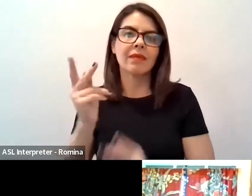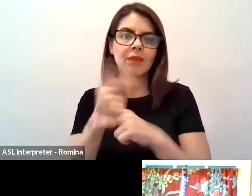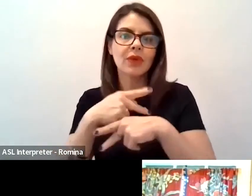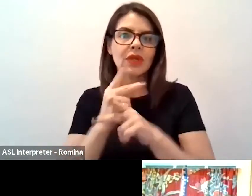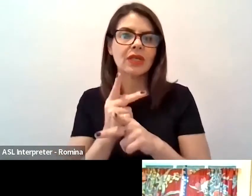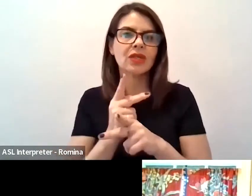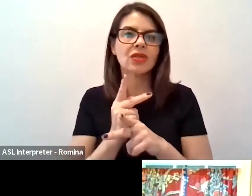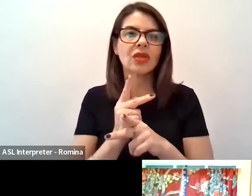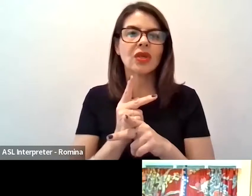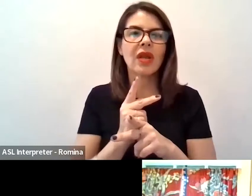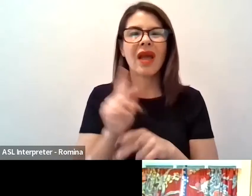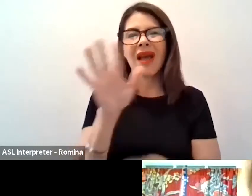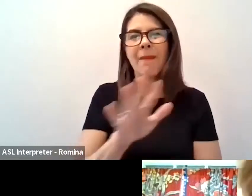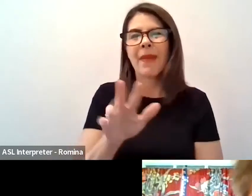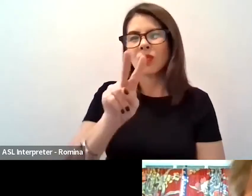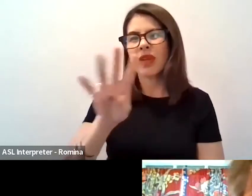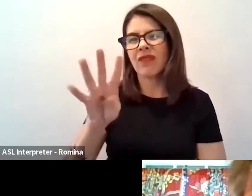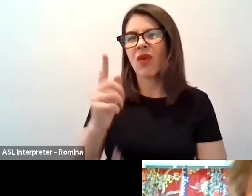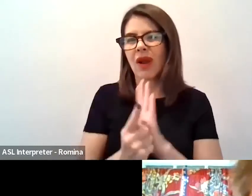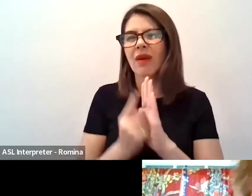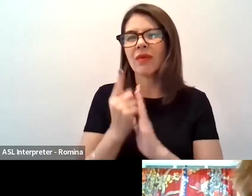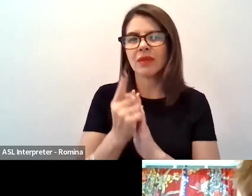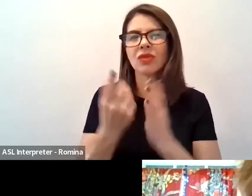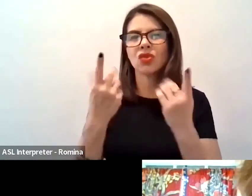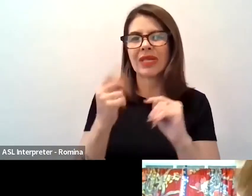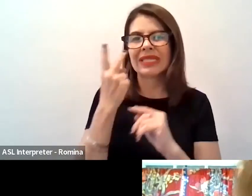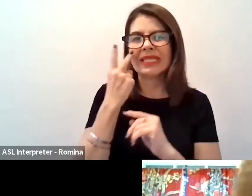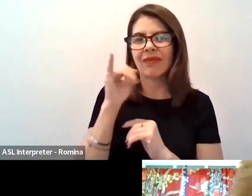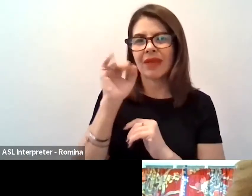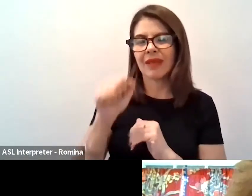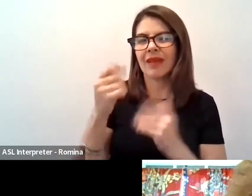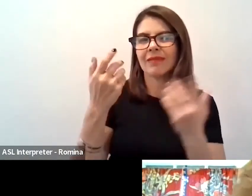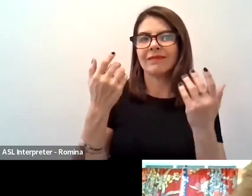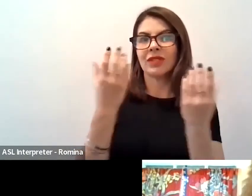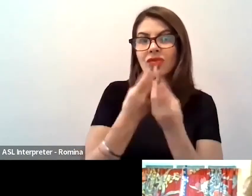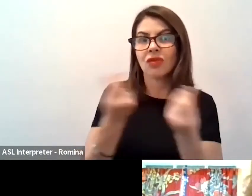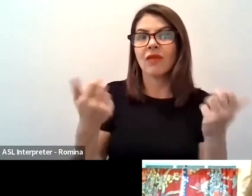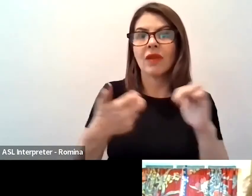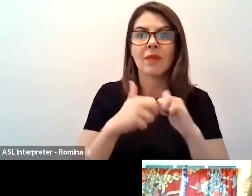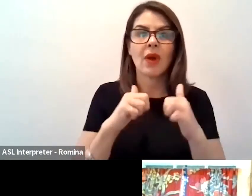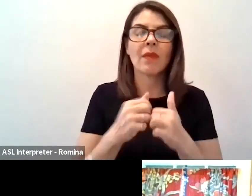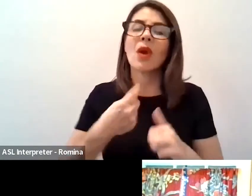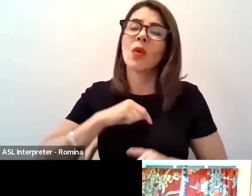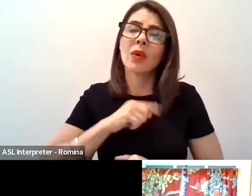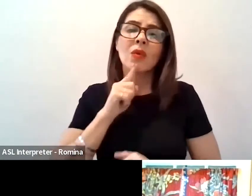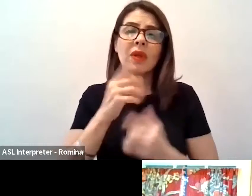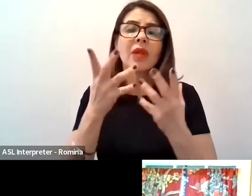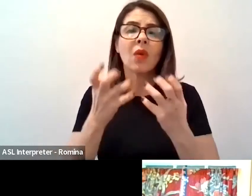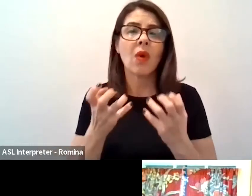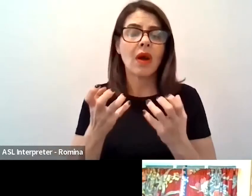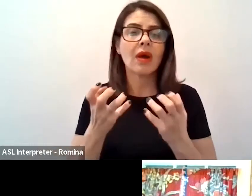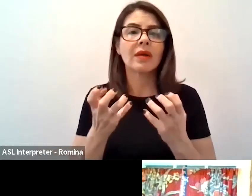about a period of 24 hours to see if they could finalize. And that's always we really wanna see that cause no one knows the issue better